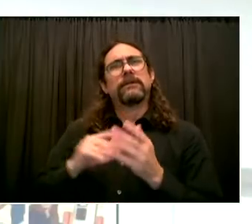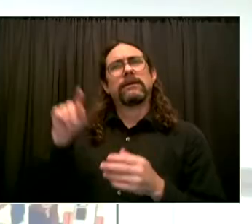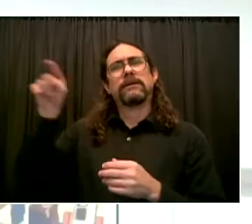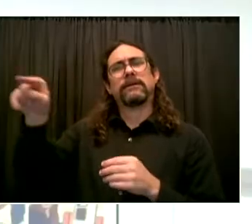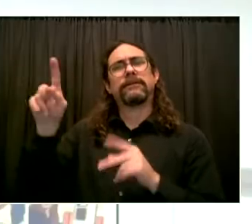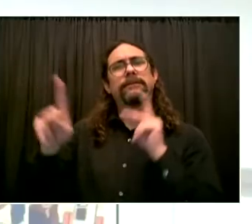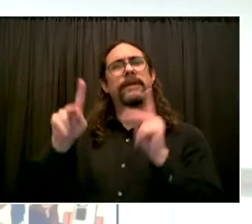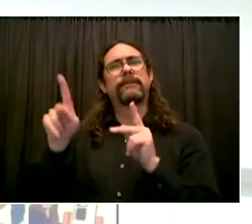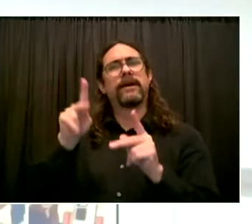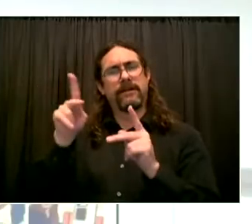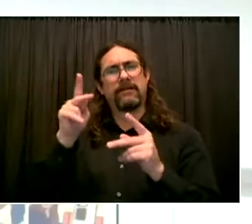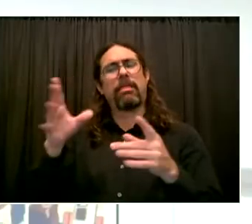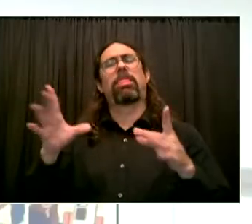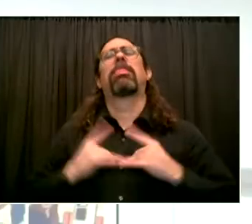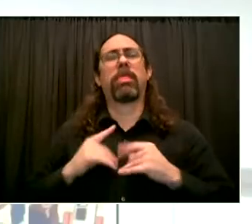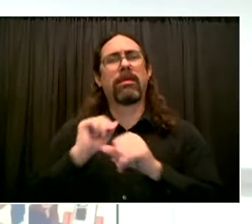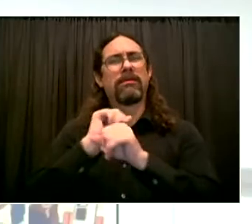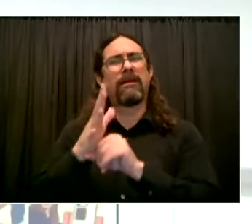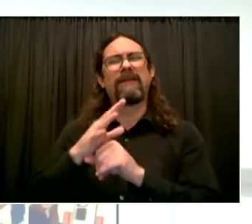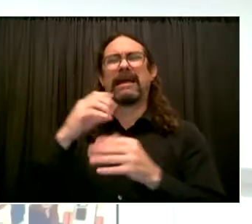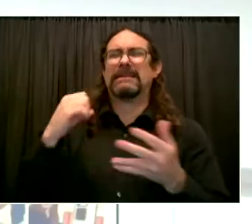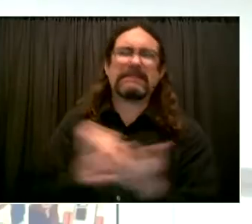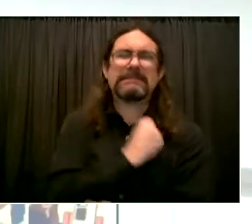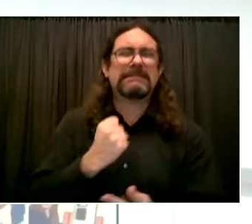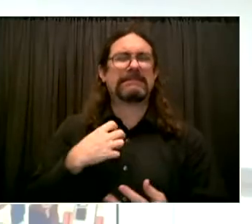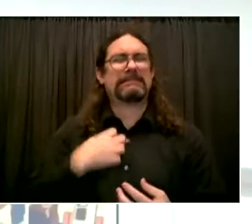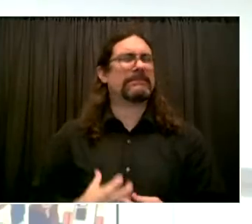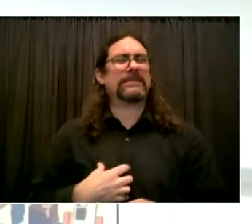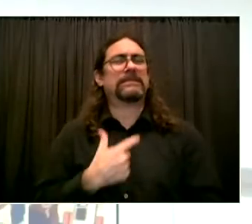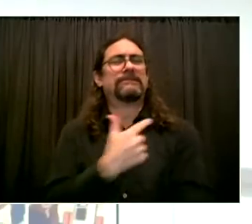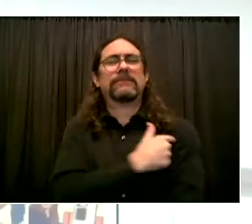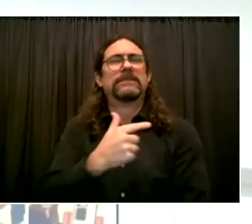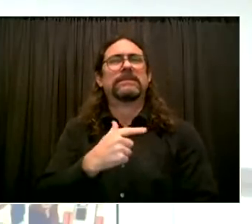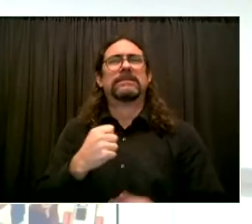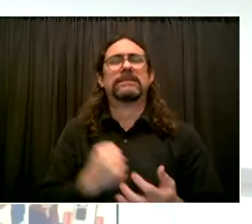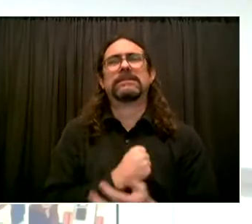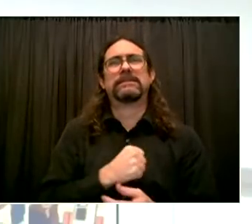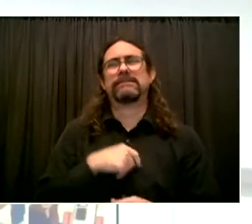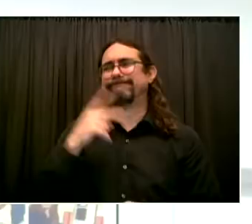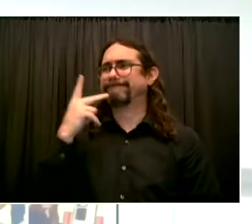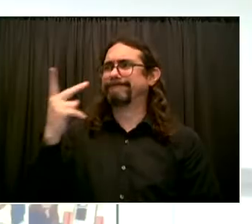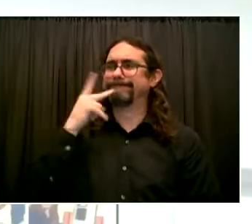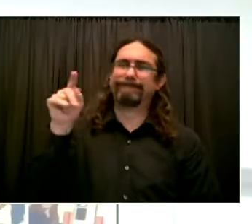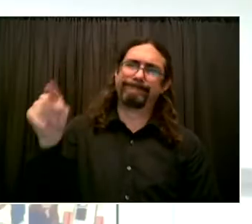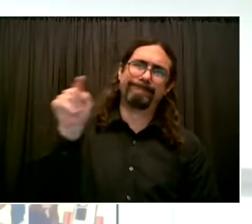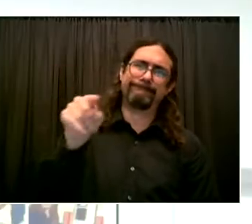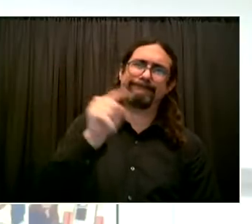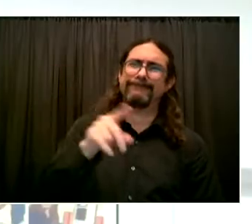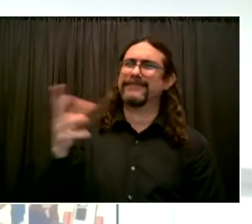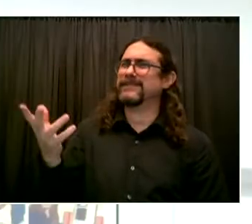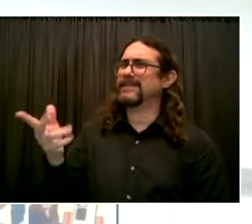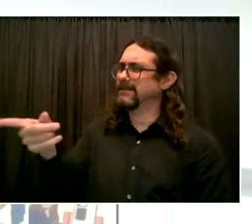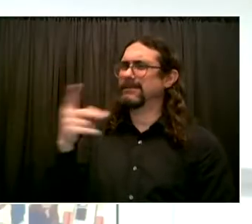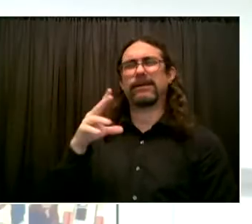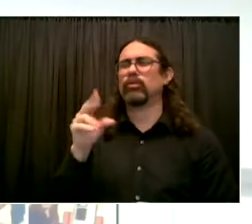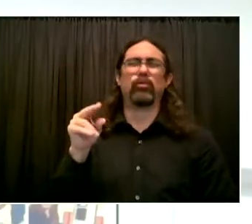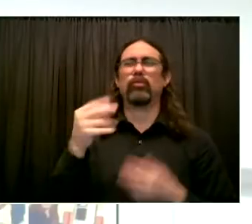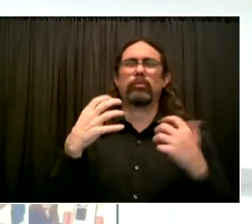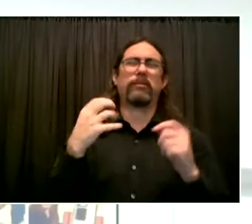PATIENTS EXPRESSING REGRET FOR THEIR DECISION AND TERRIFYING MOMENTS OF REMORSE LIKE JUST BEFORE THEY HAVE TO BE